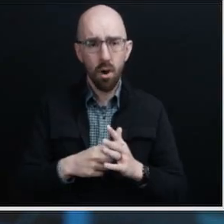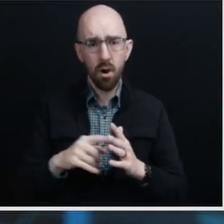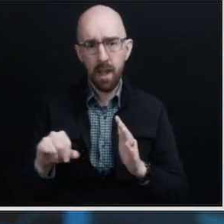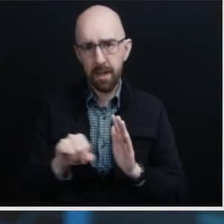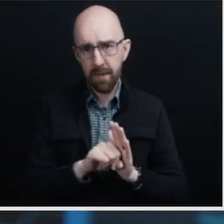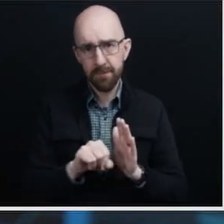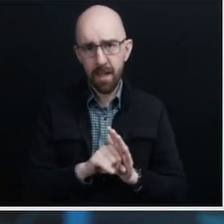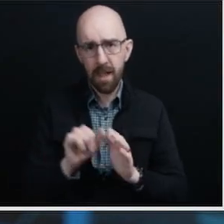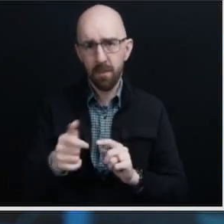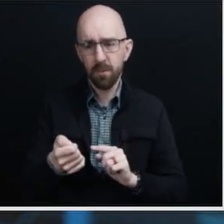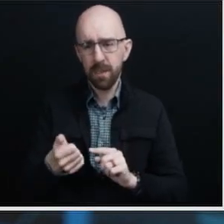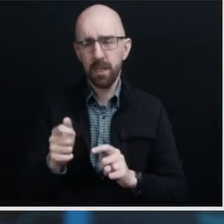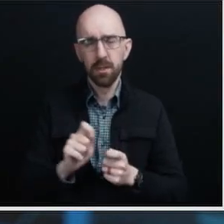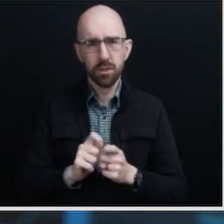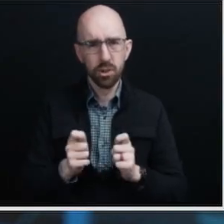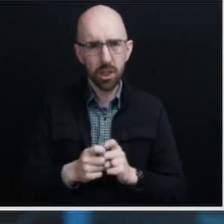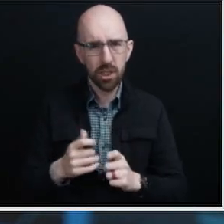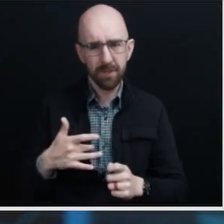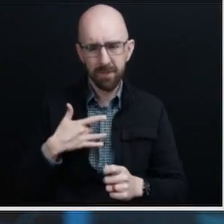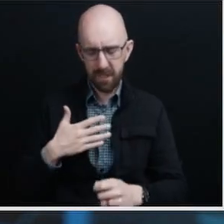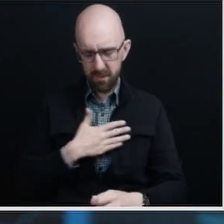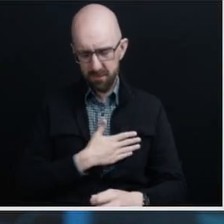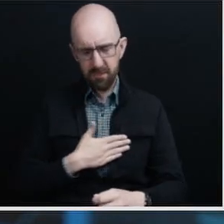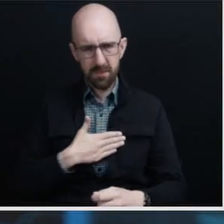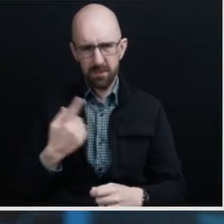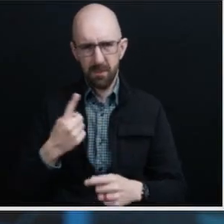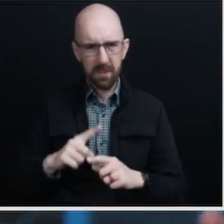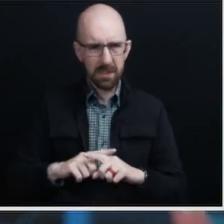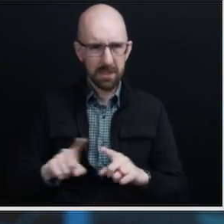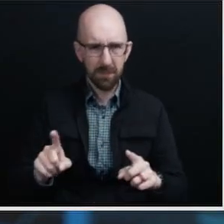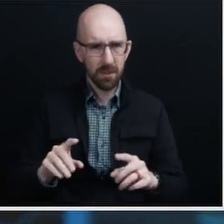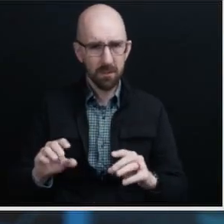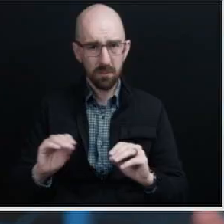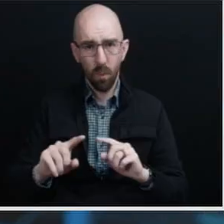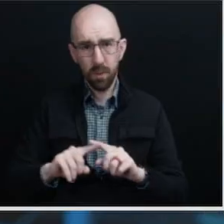changes or feel something that is different, no different than I tell women to know their bodies,